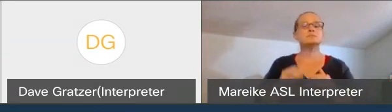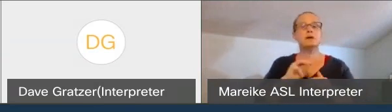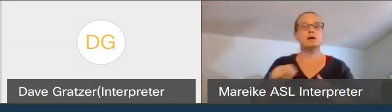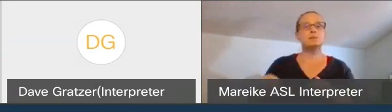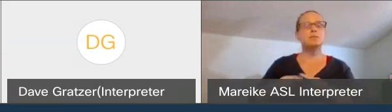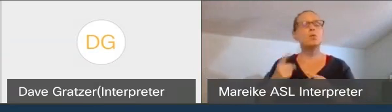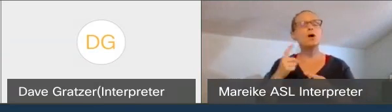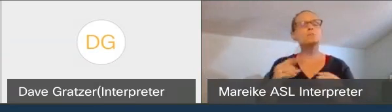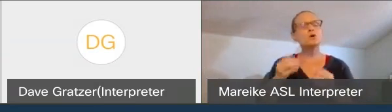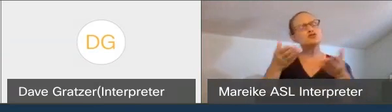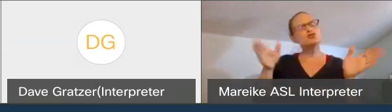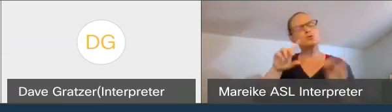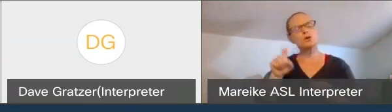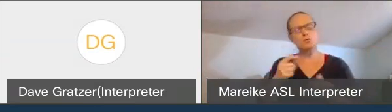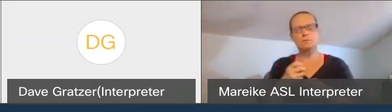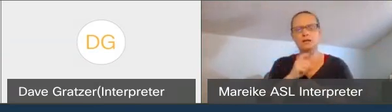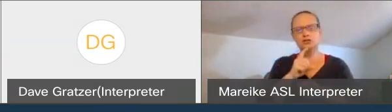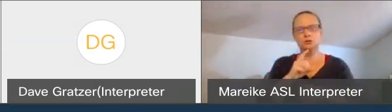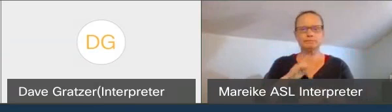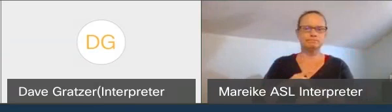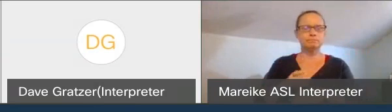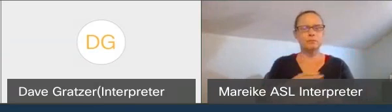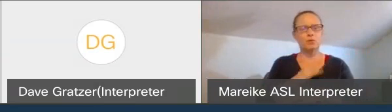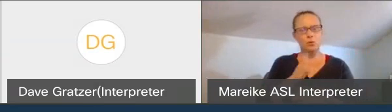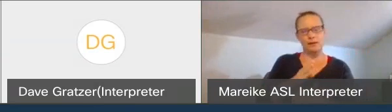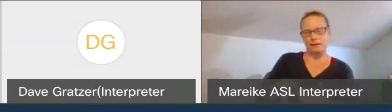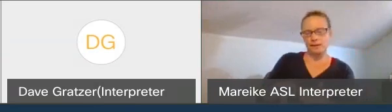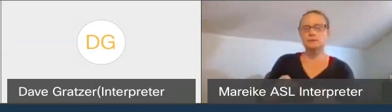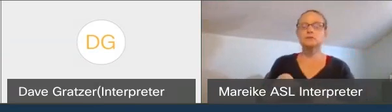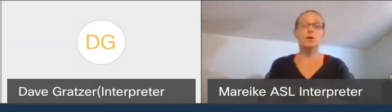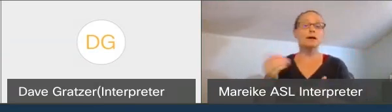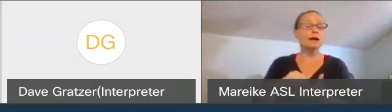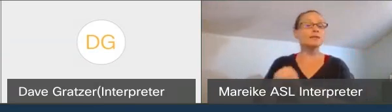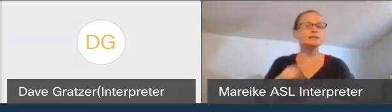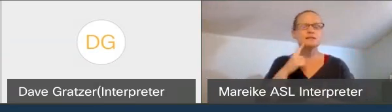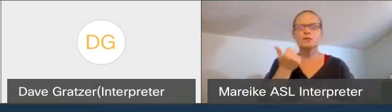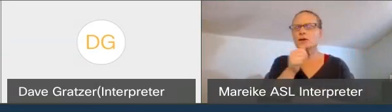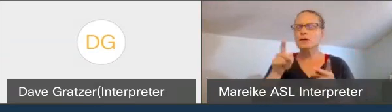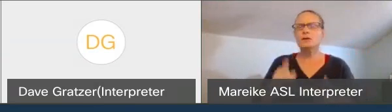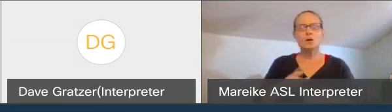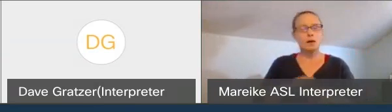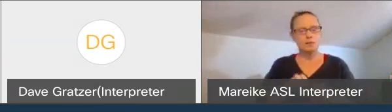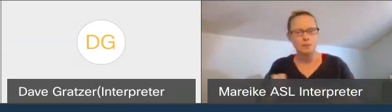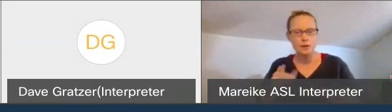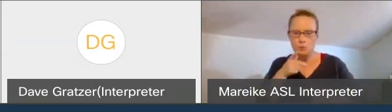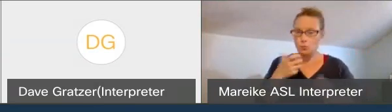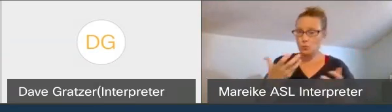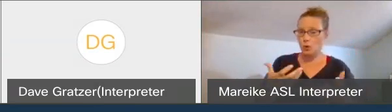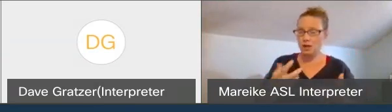that I'd like to make sure we get to before we end. So again, this is for anyone on the panel who would like to respond.